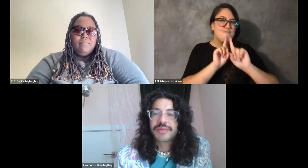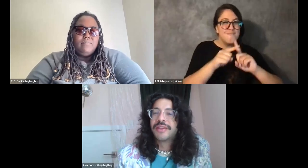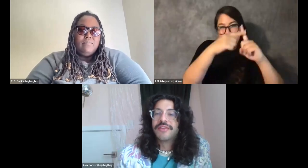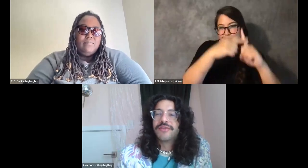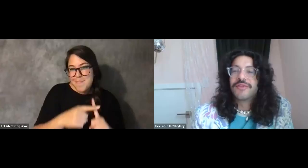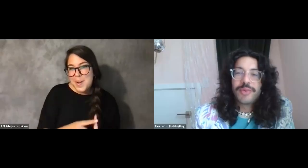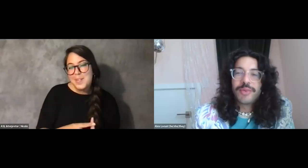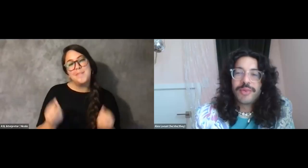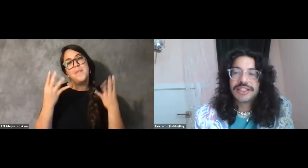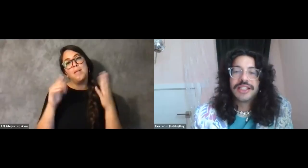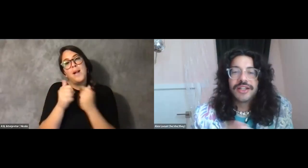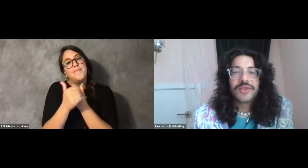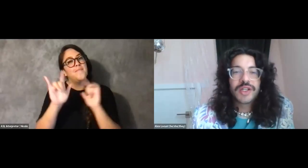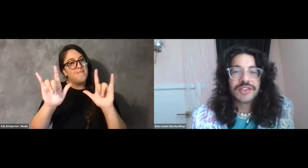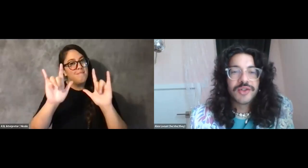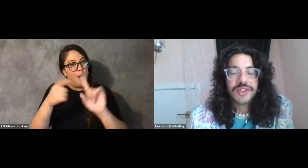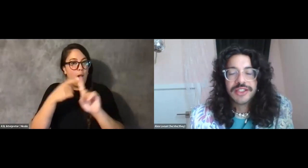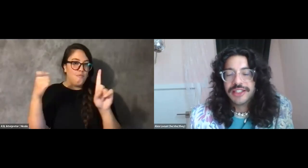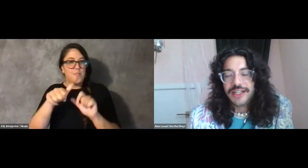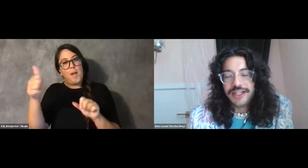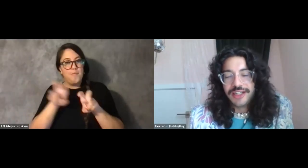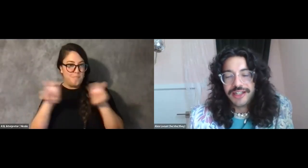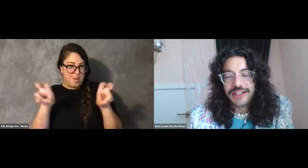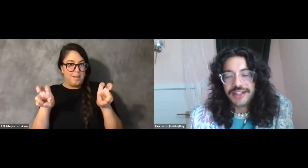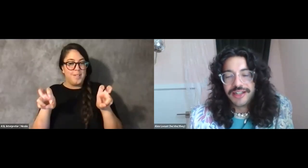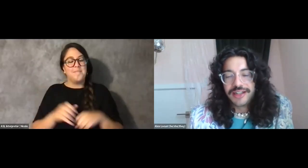from your fellow panelists in the little thread.